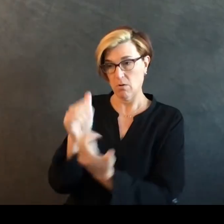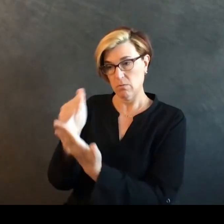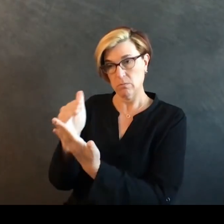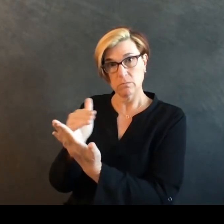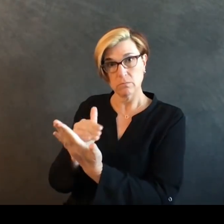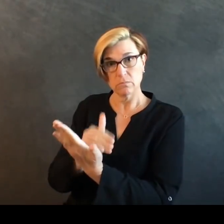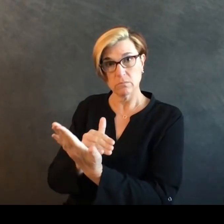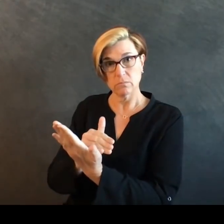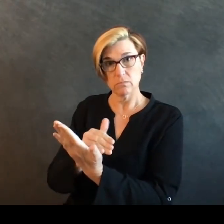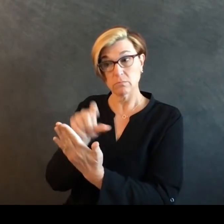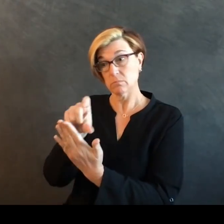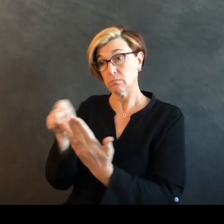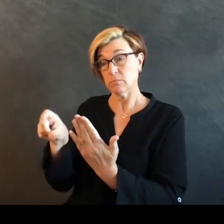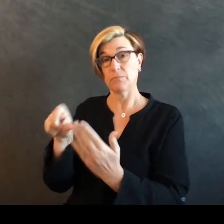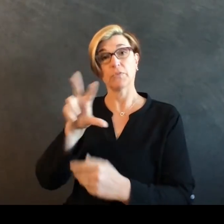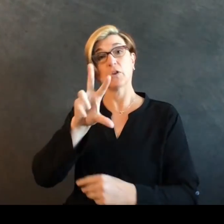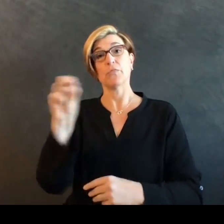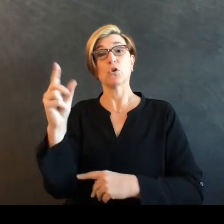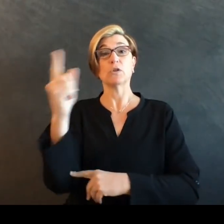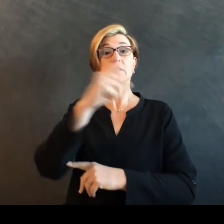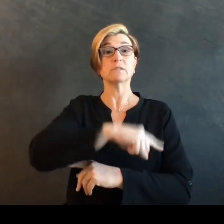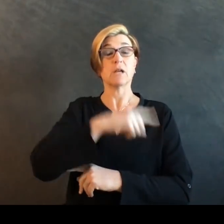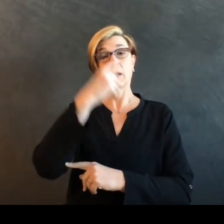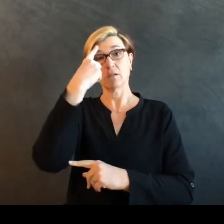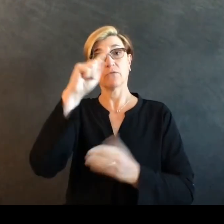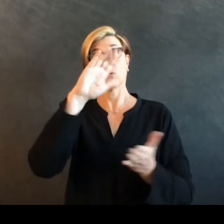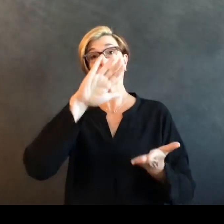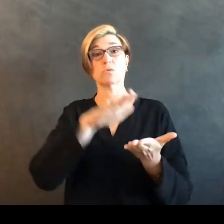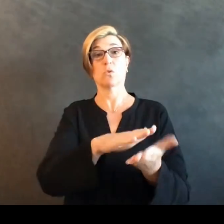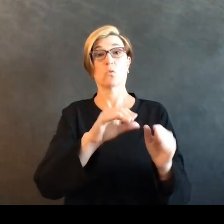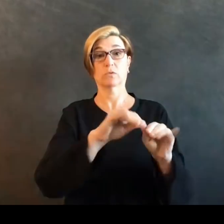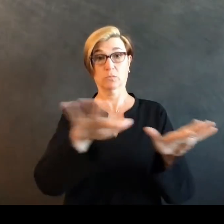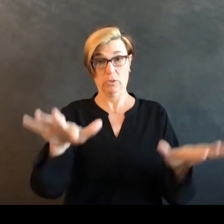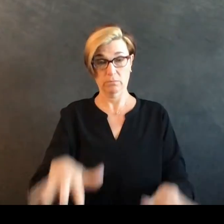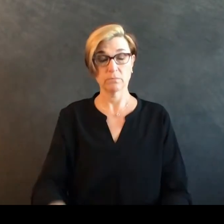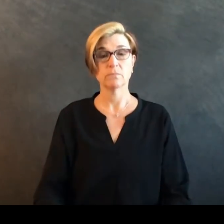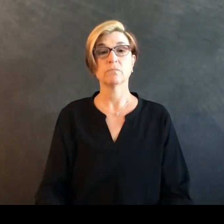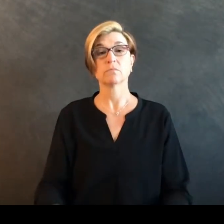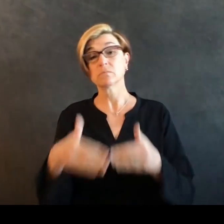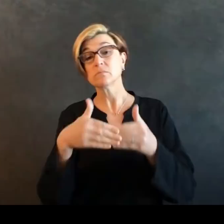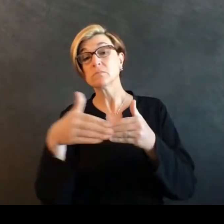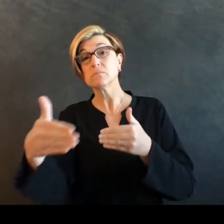next four weeks we'll have countless American lives saved we're going to save